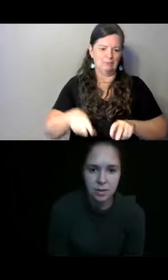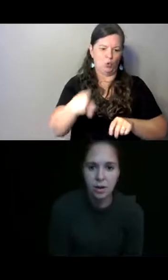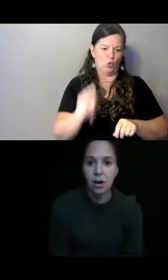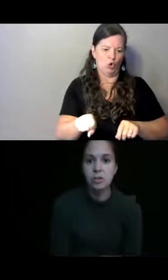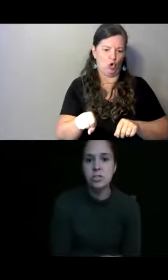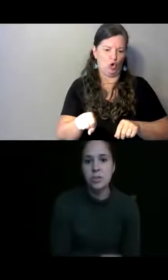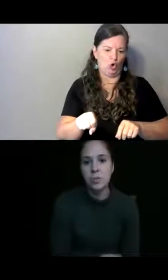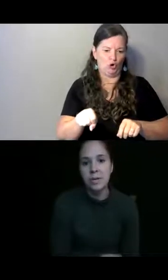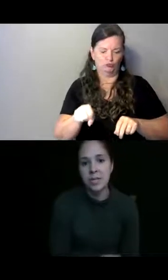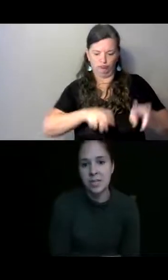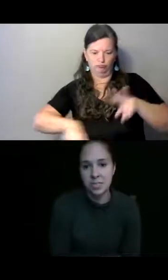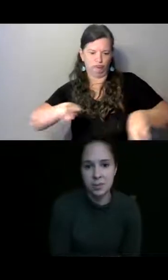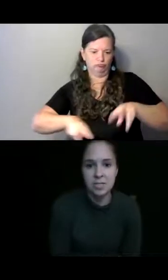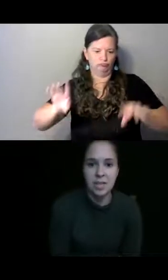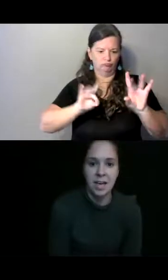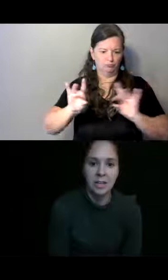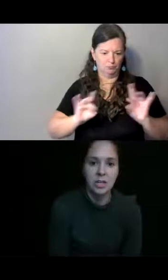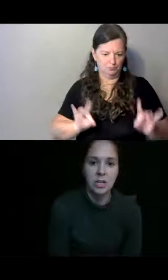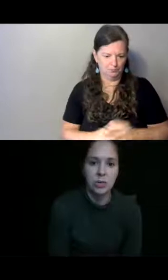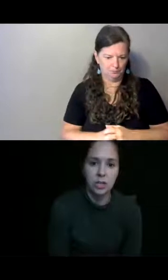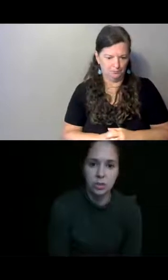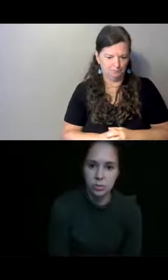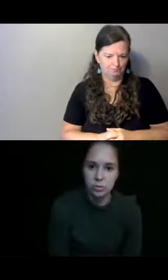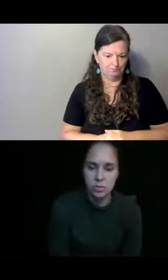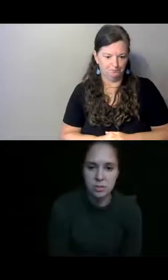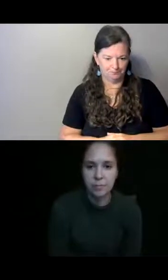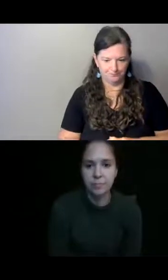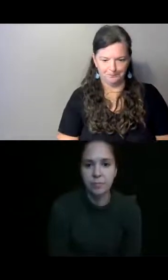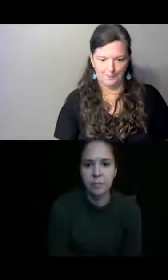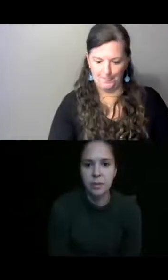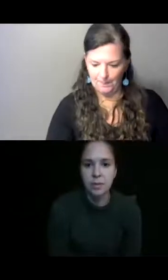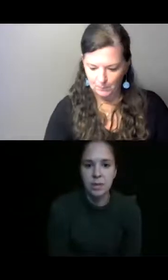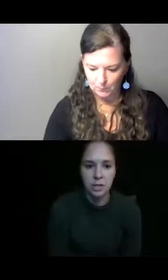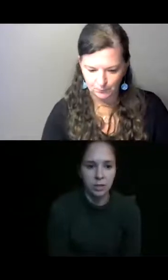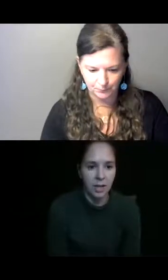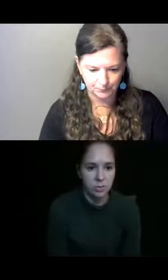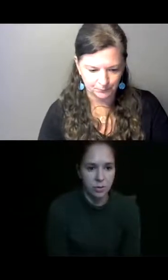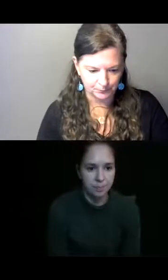There are so many assessments that you can use in your classroom.